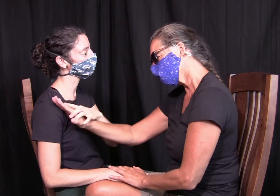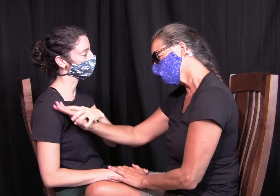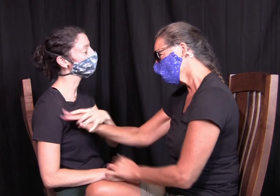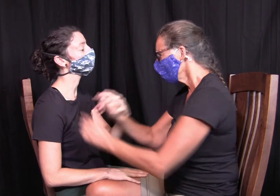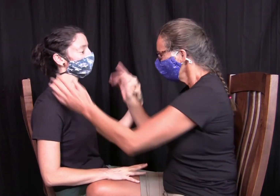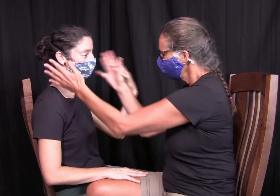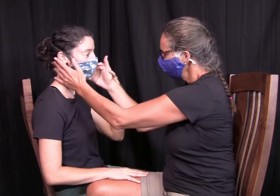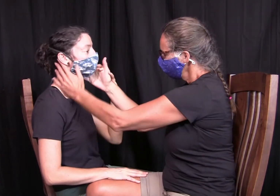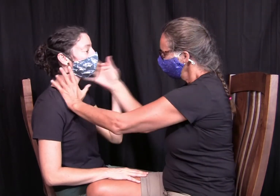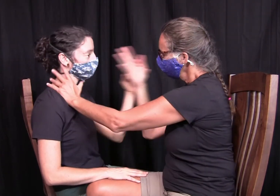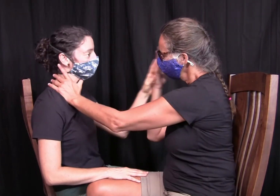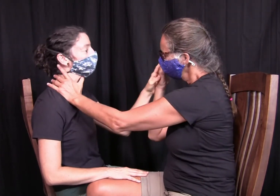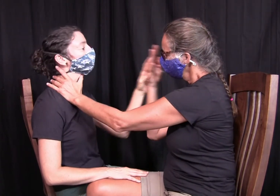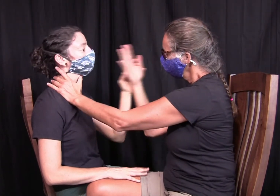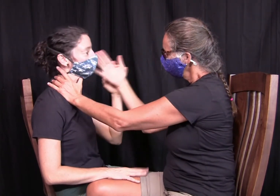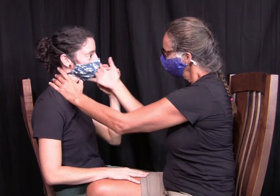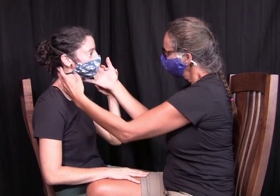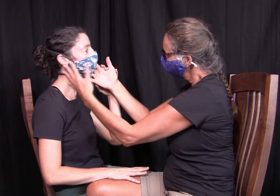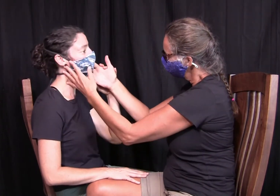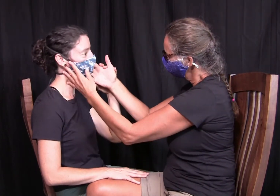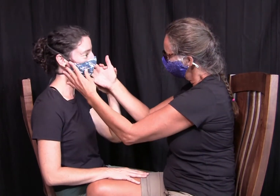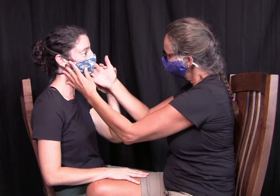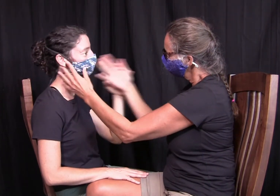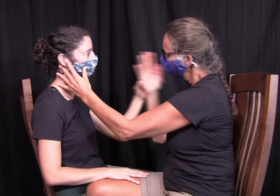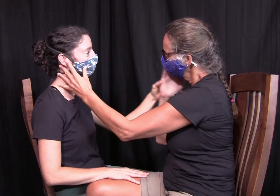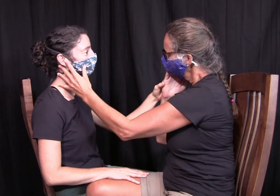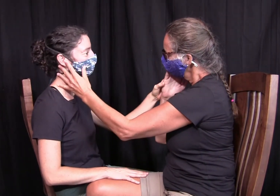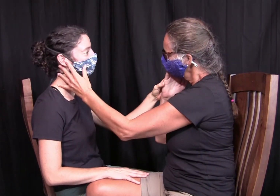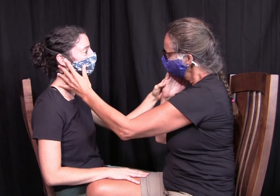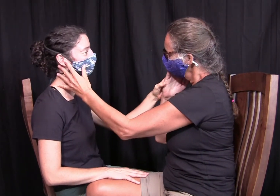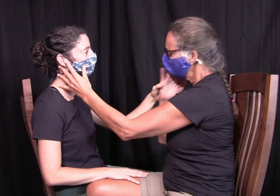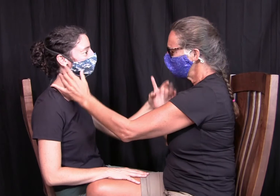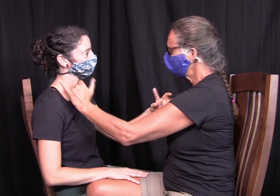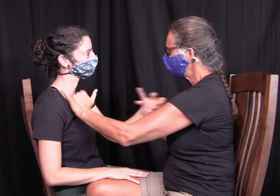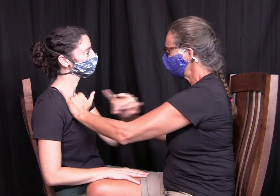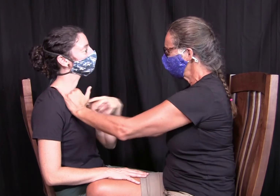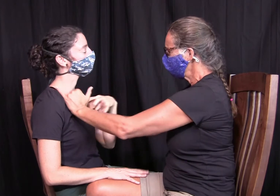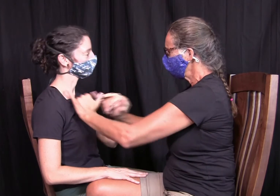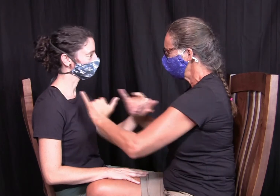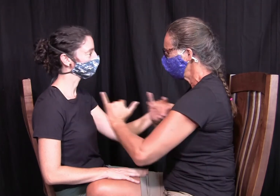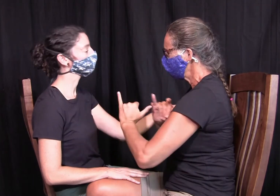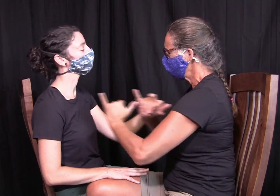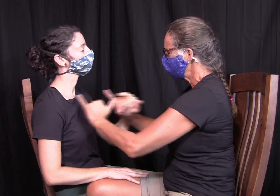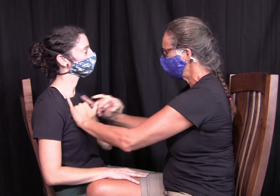the information we convey through touch equals any feedback given auditorily or visually.